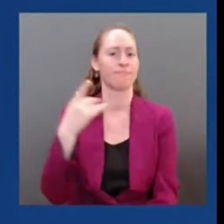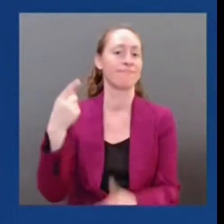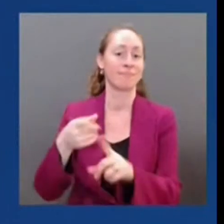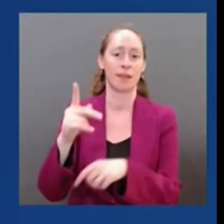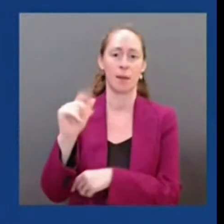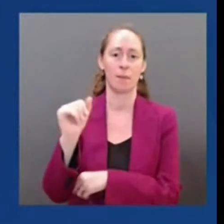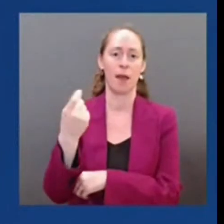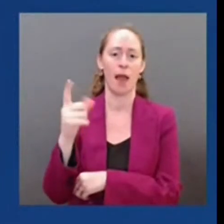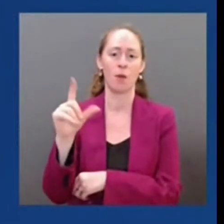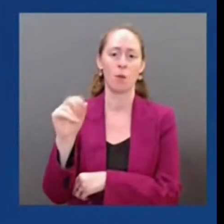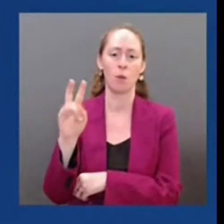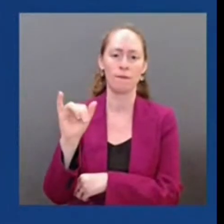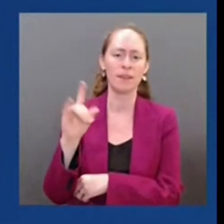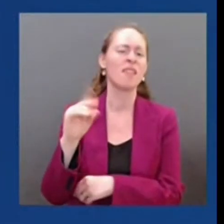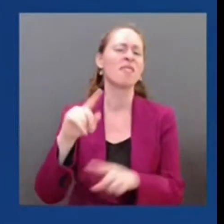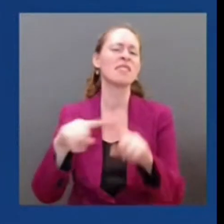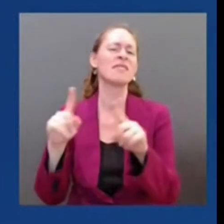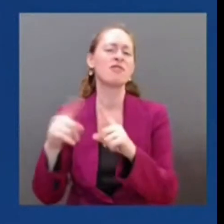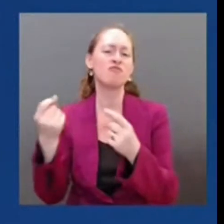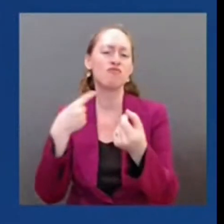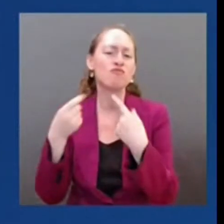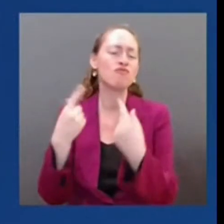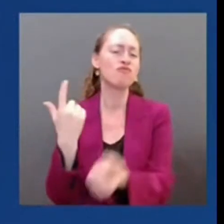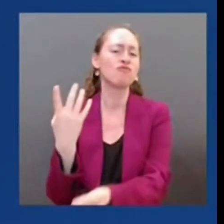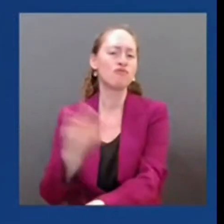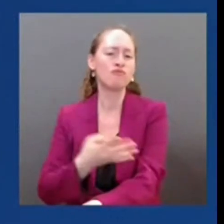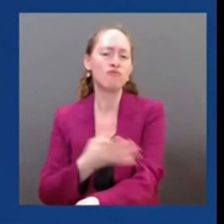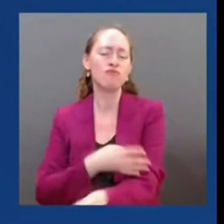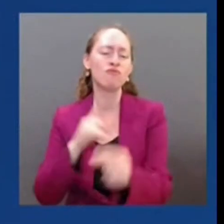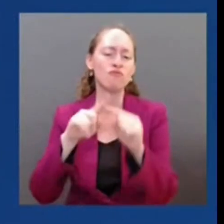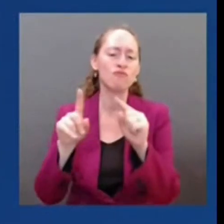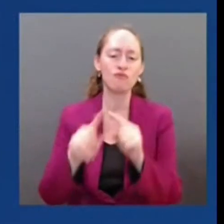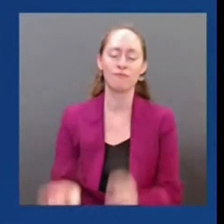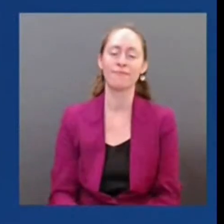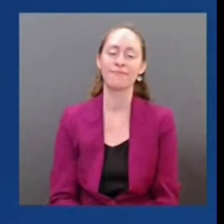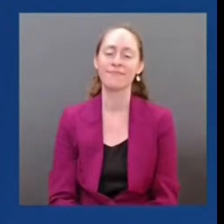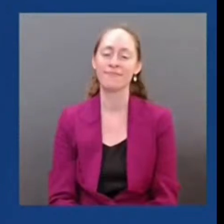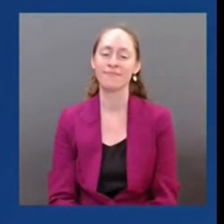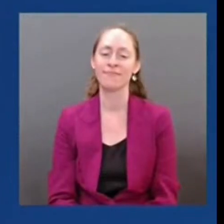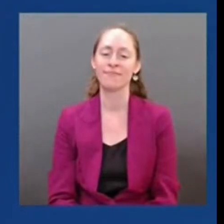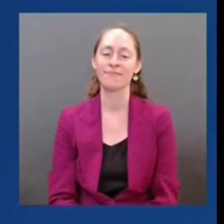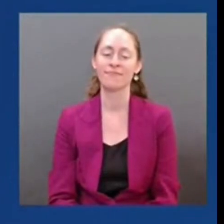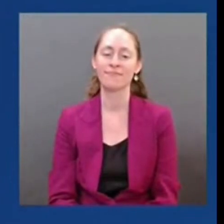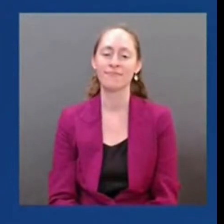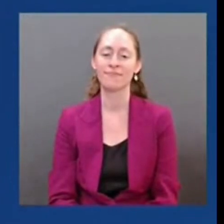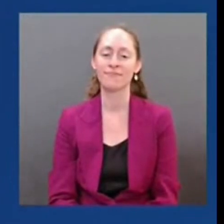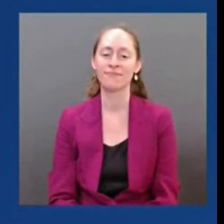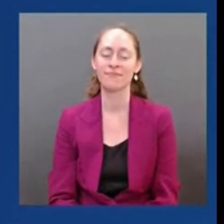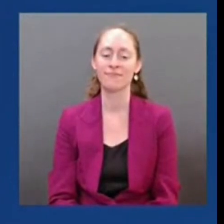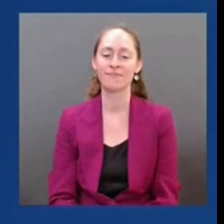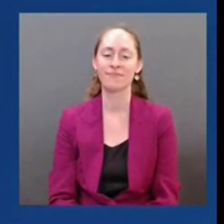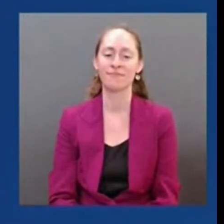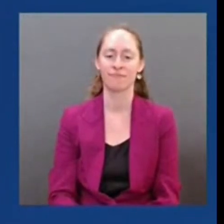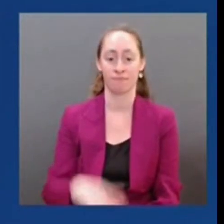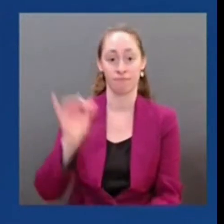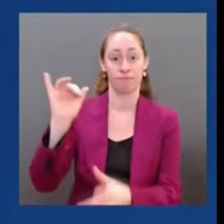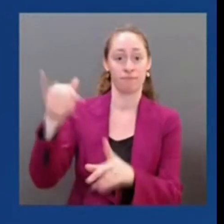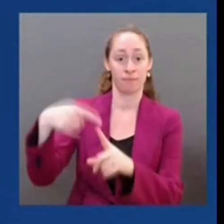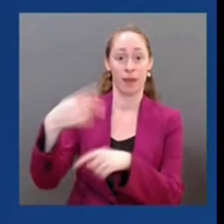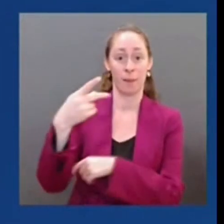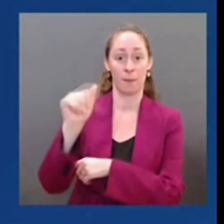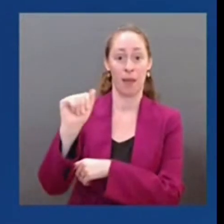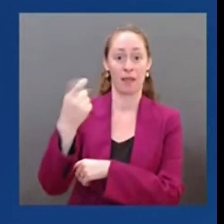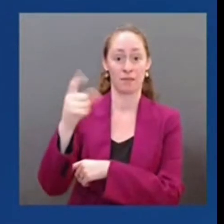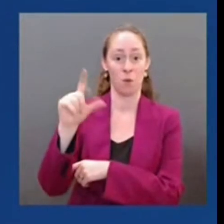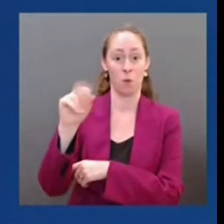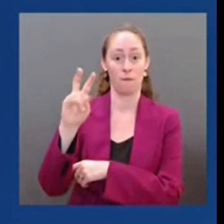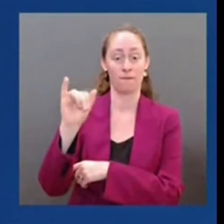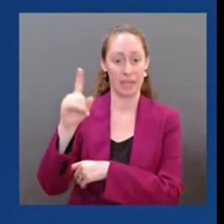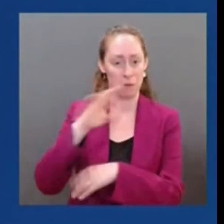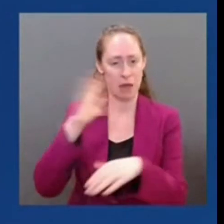IN MAINTAINING AND ACQUIRING